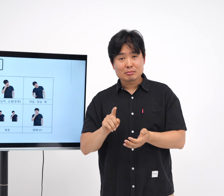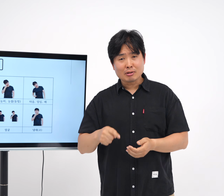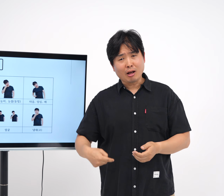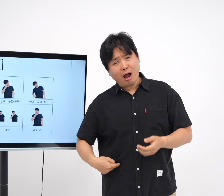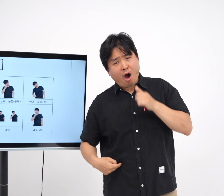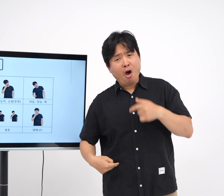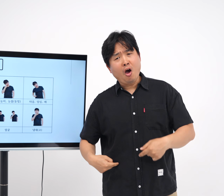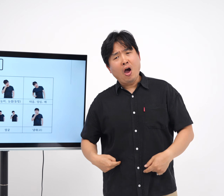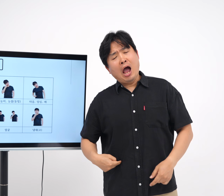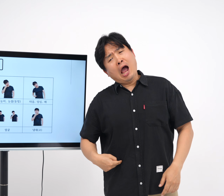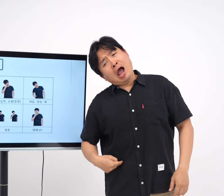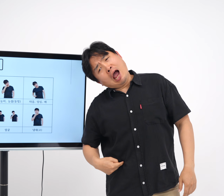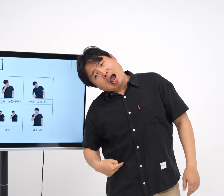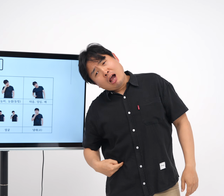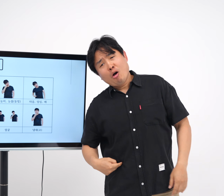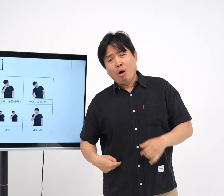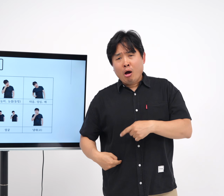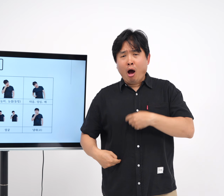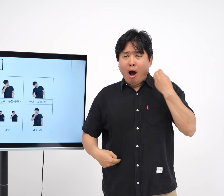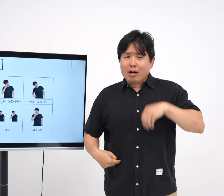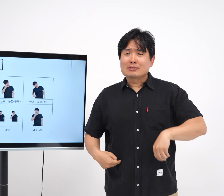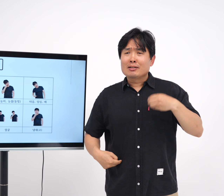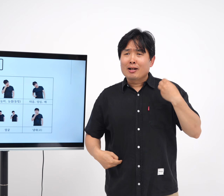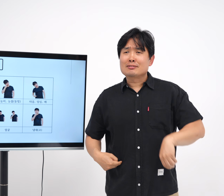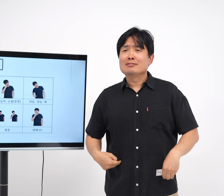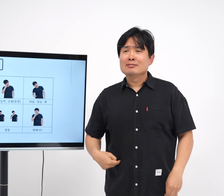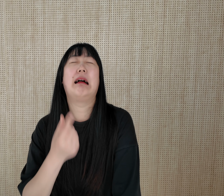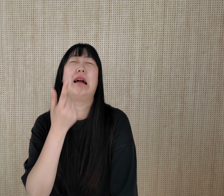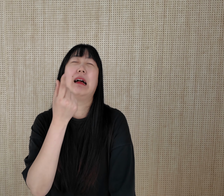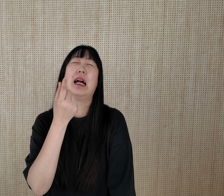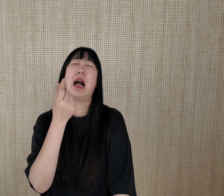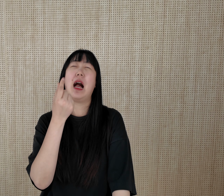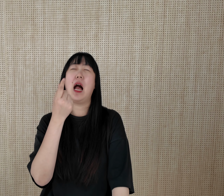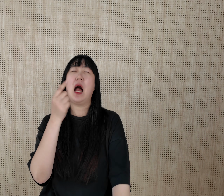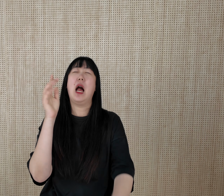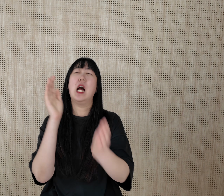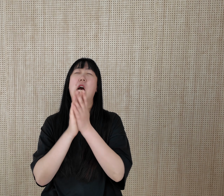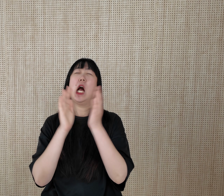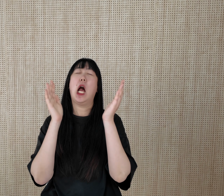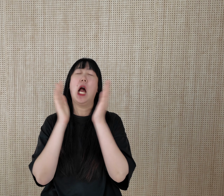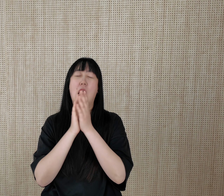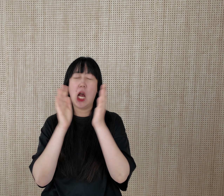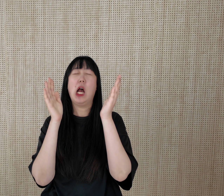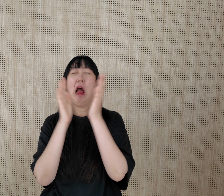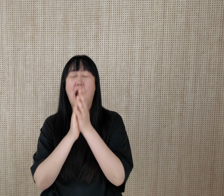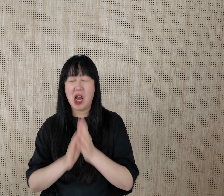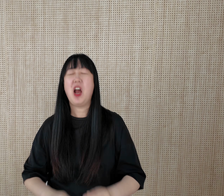the meaning of conscience remains the same. Oh, that's right,